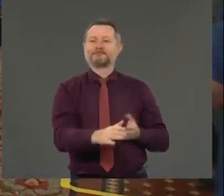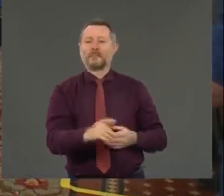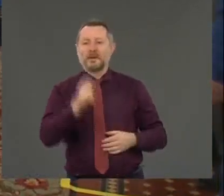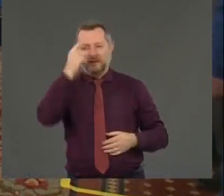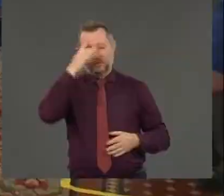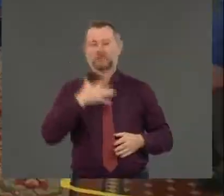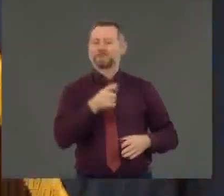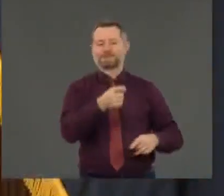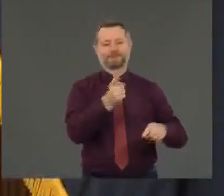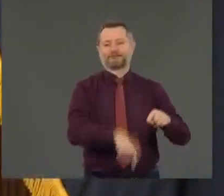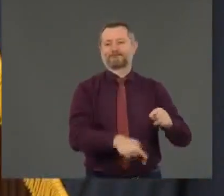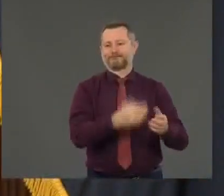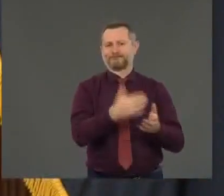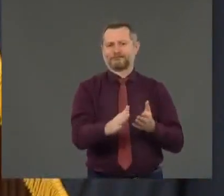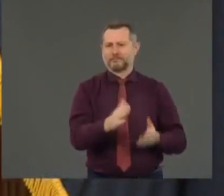HOSPITALS, IN GROUP HOMES.